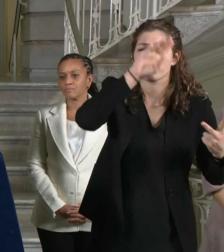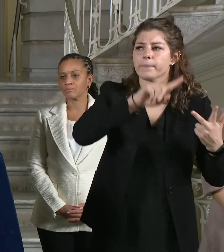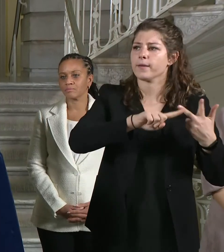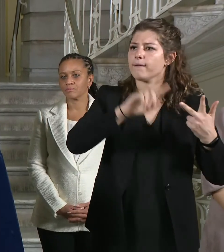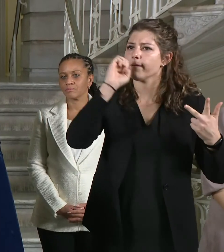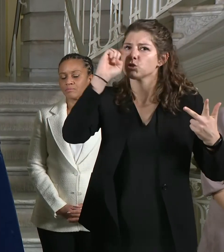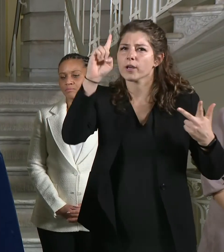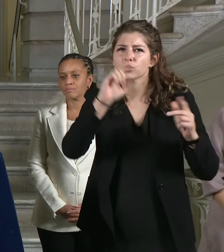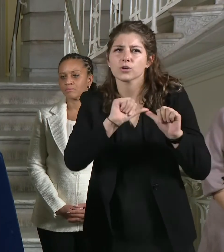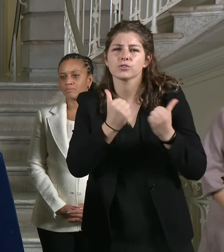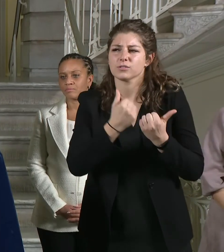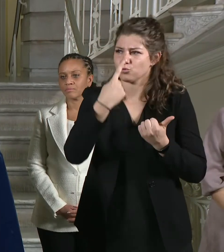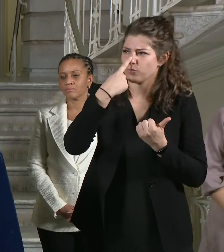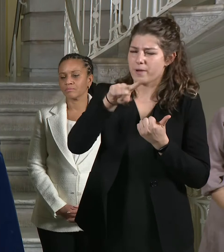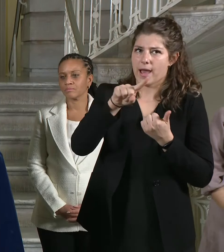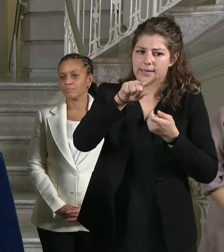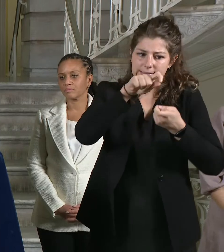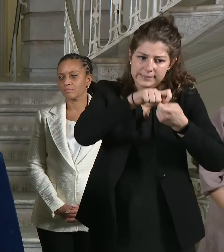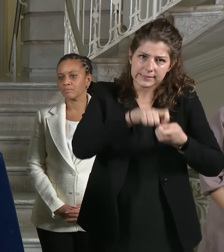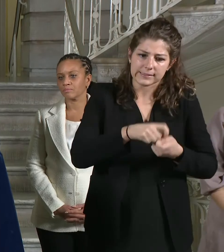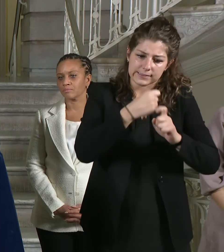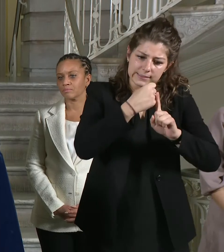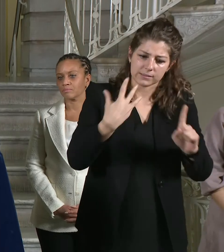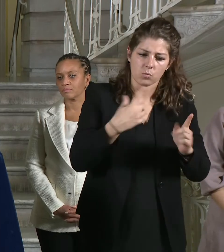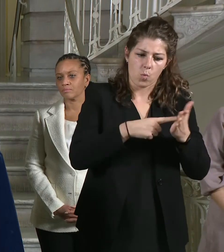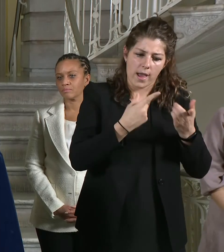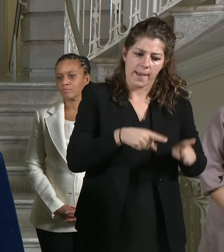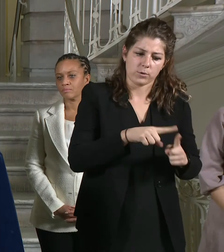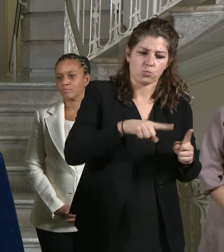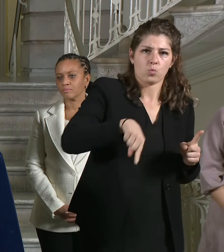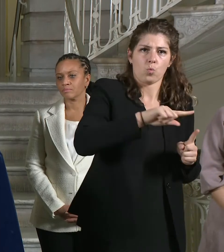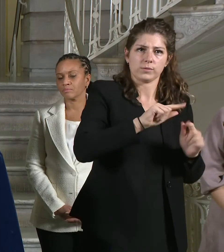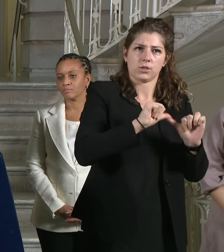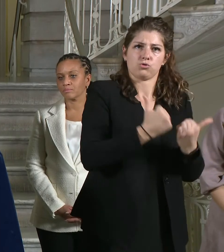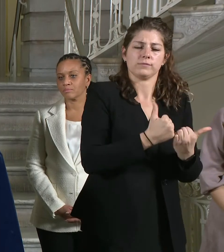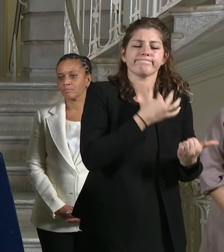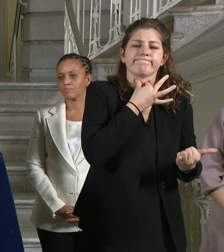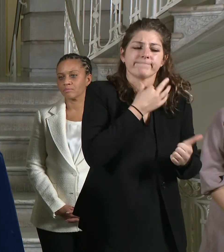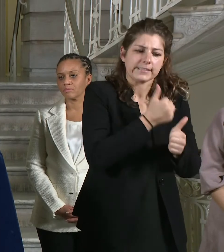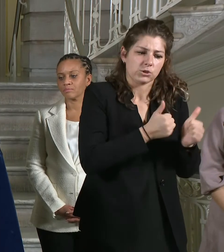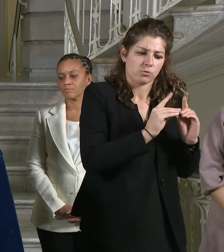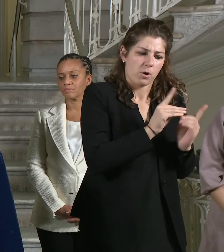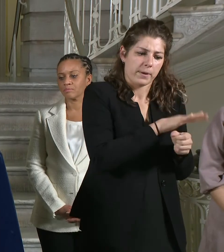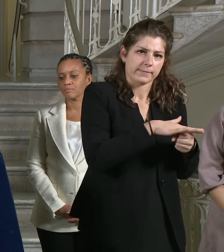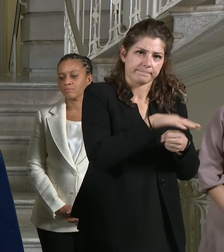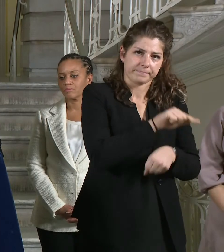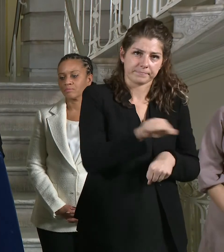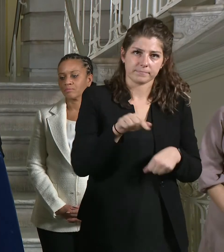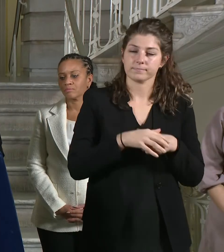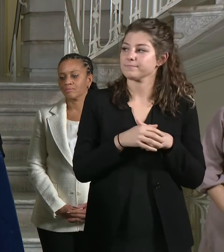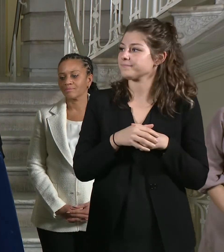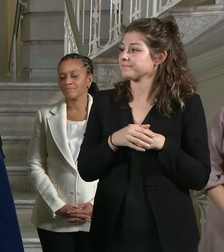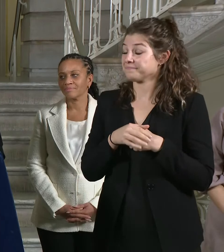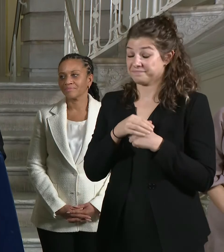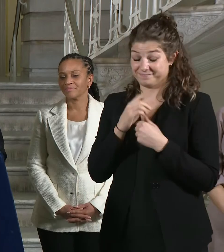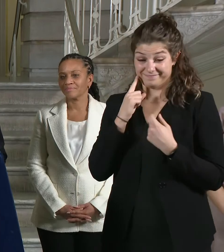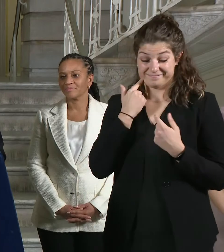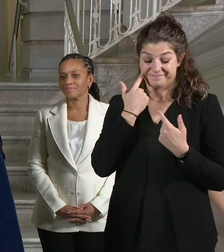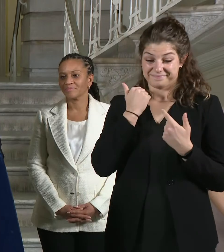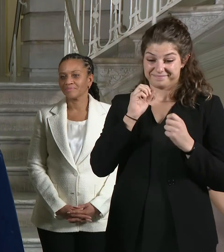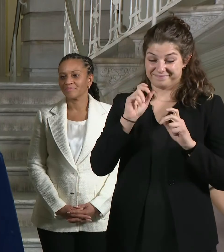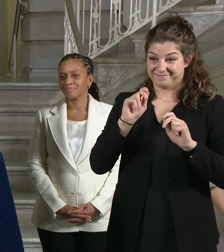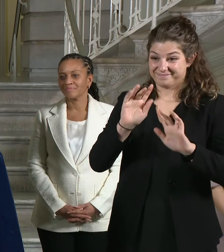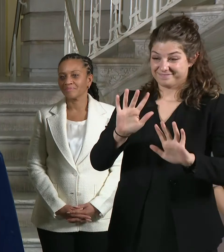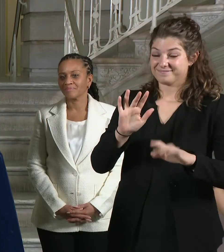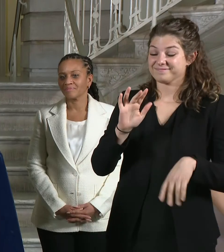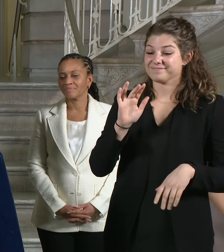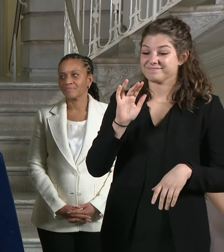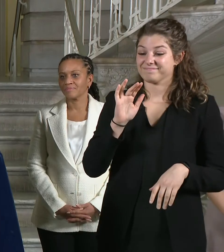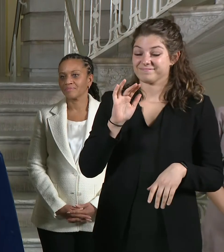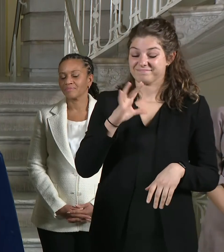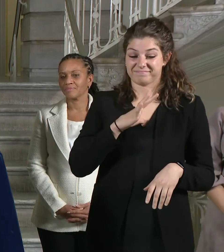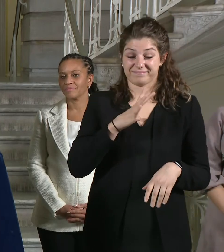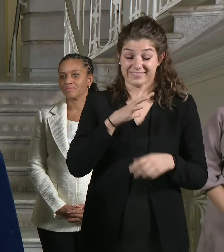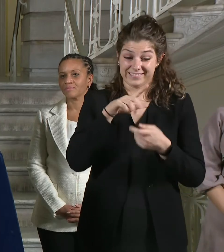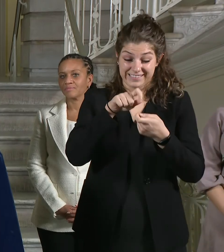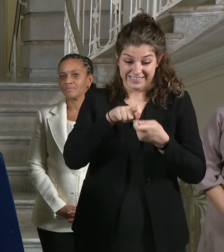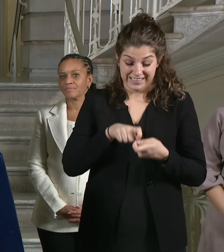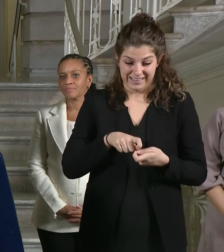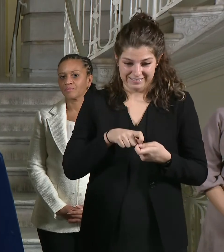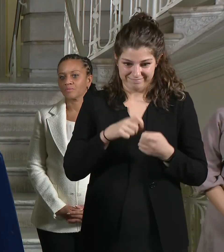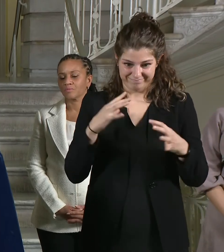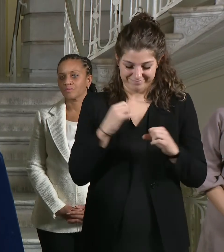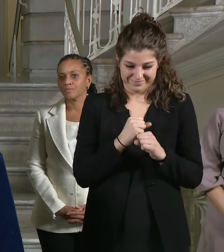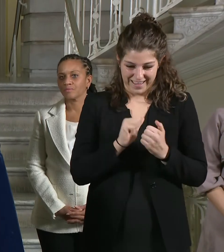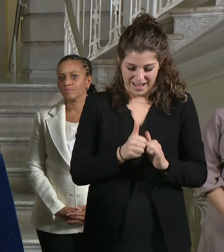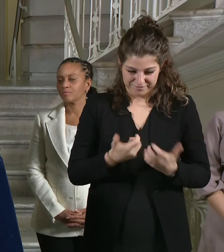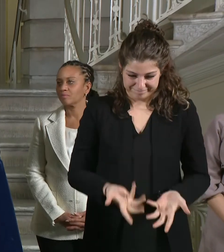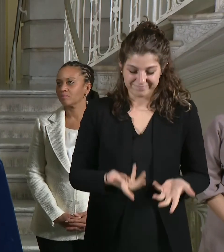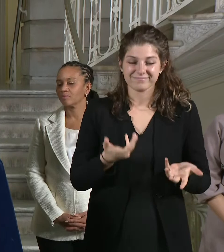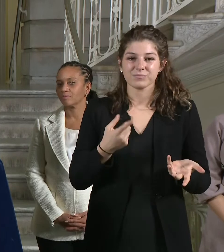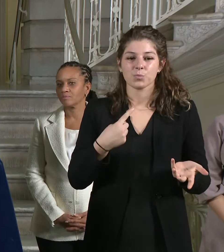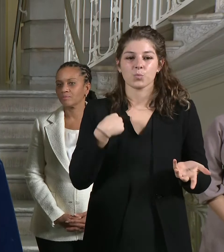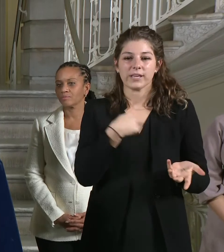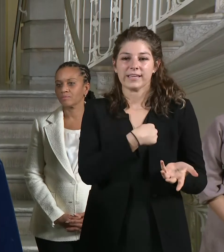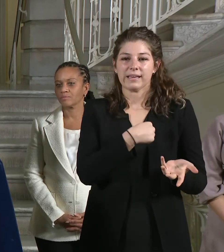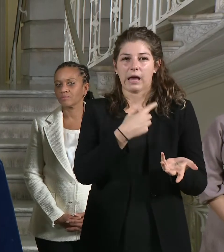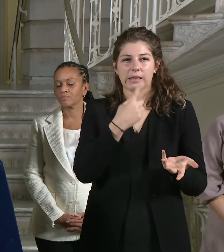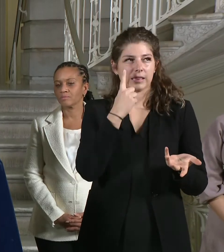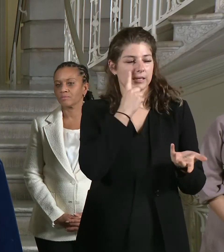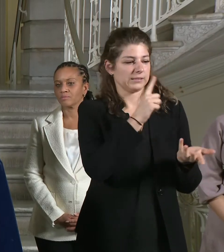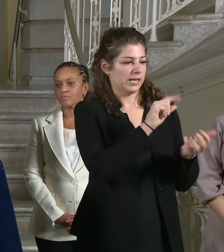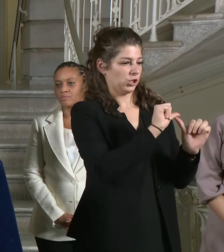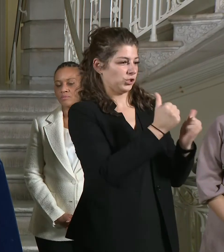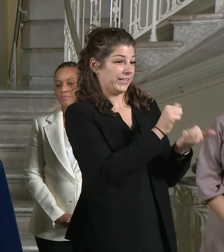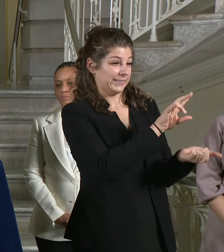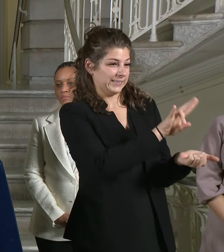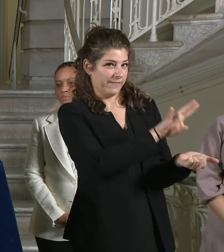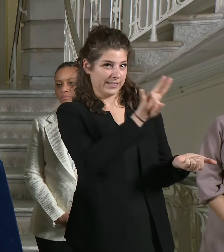E ]